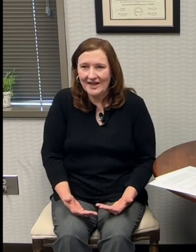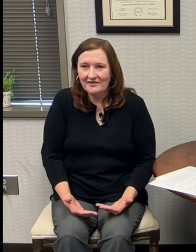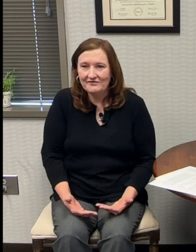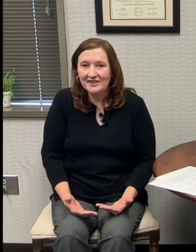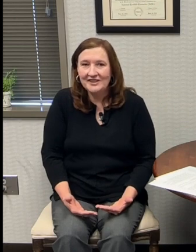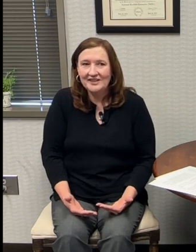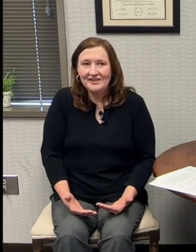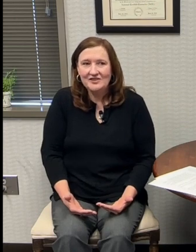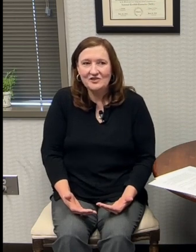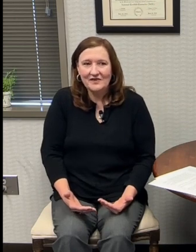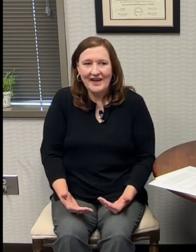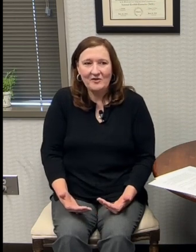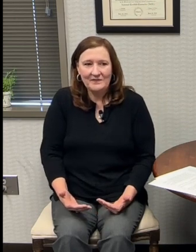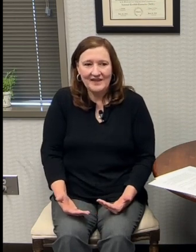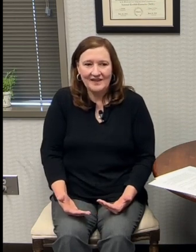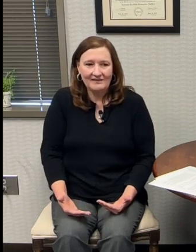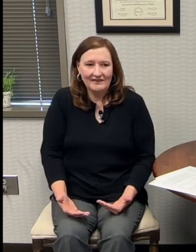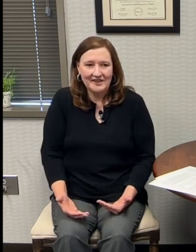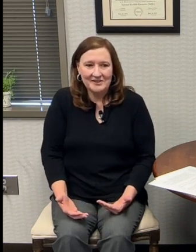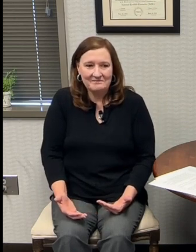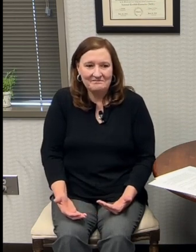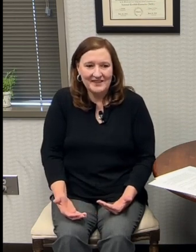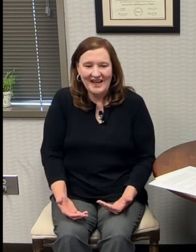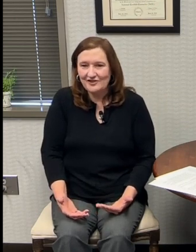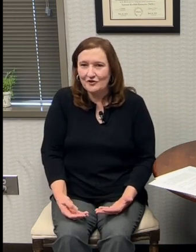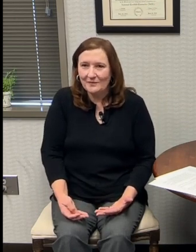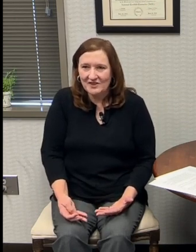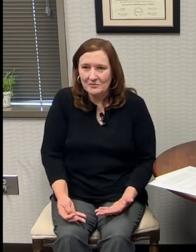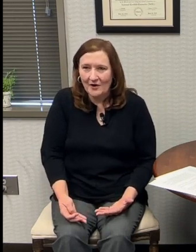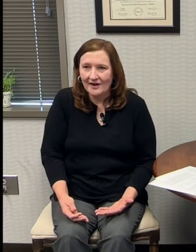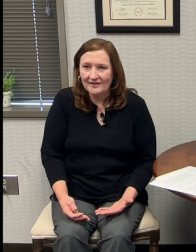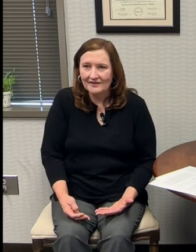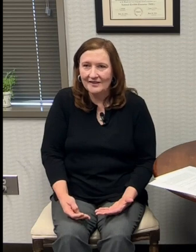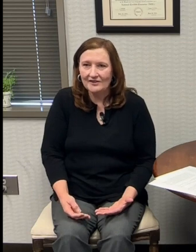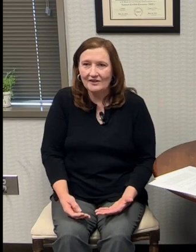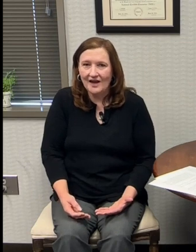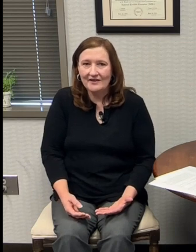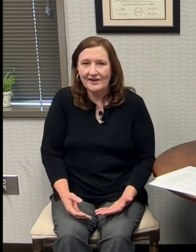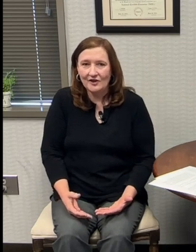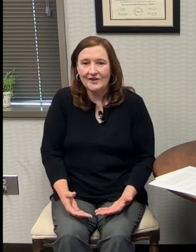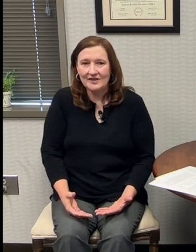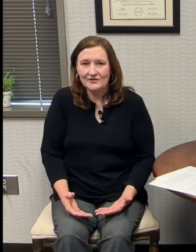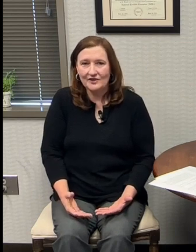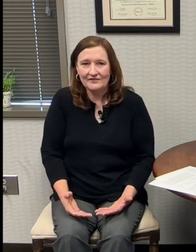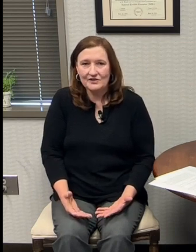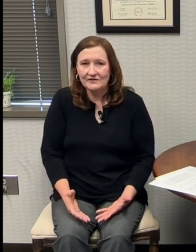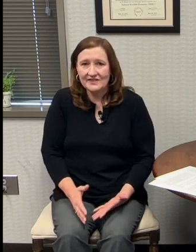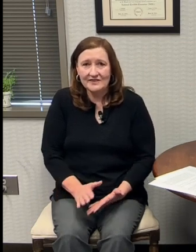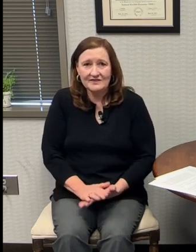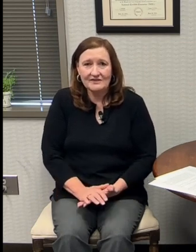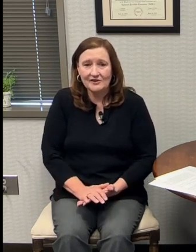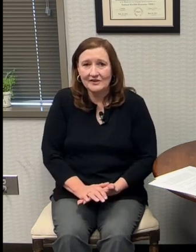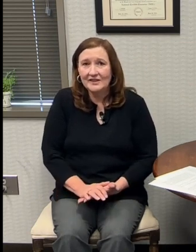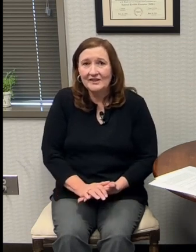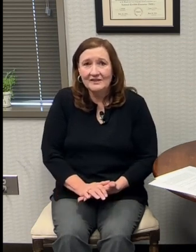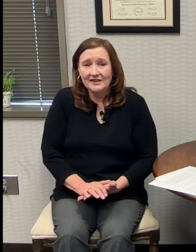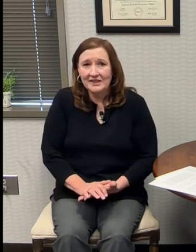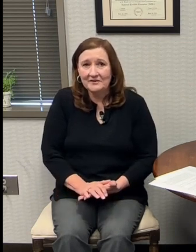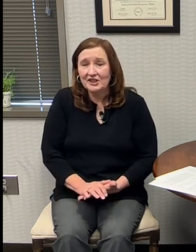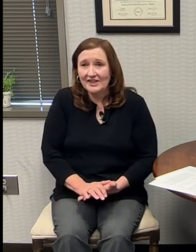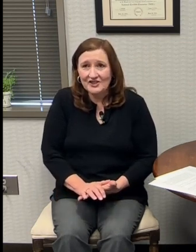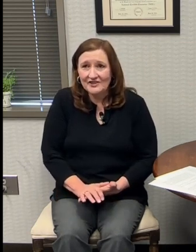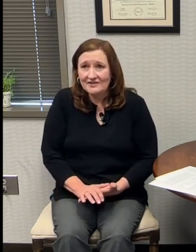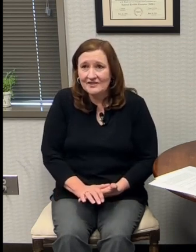deaf to now being um the national Benchmark in a lot of areas for de services our clinicians